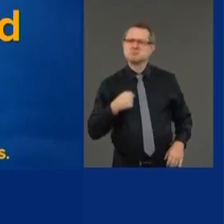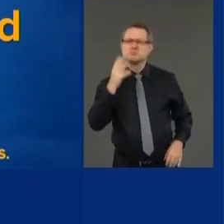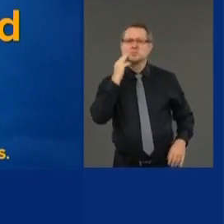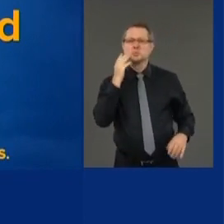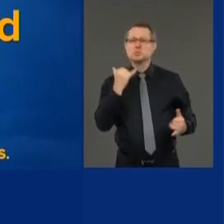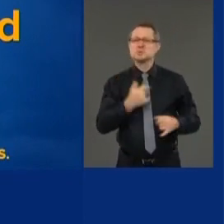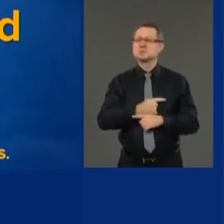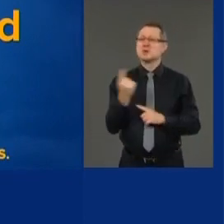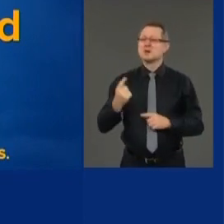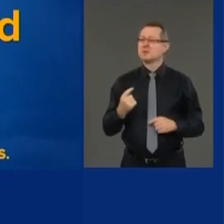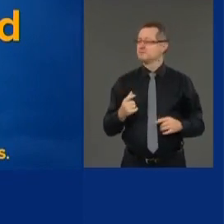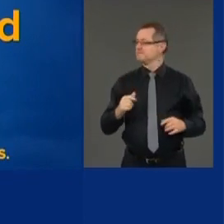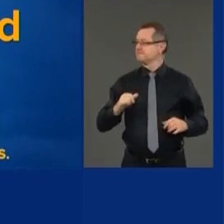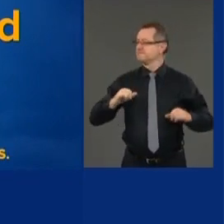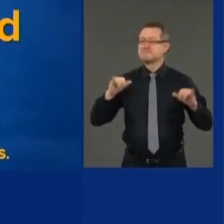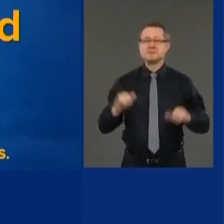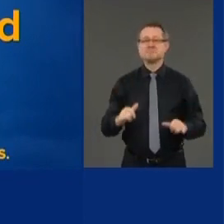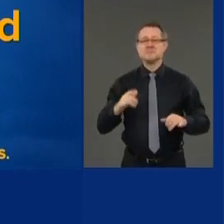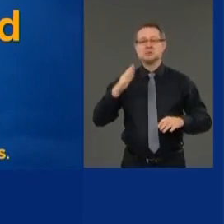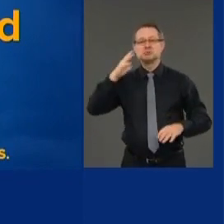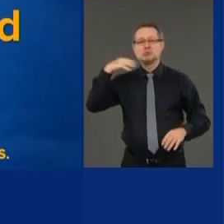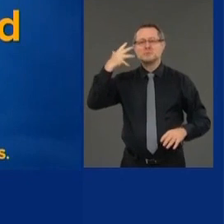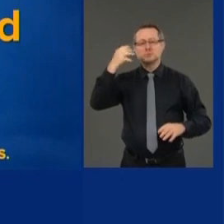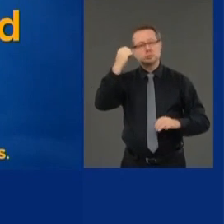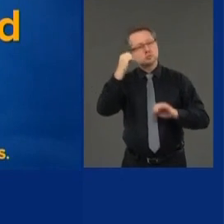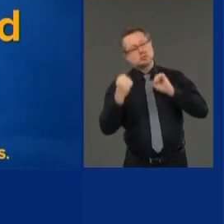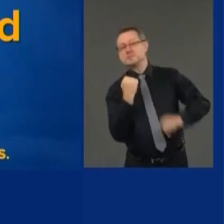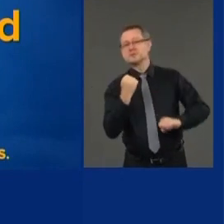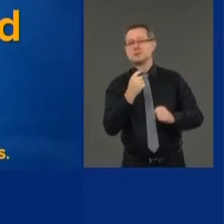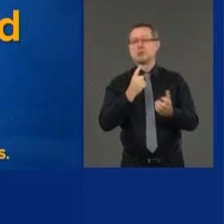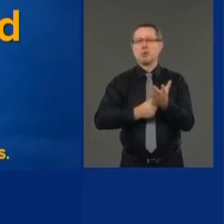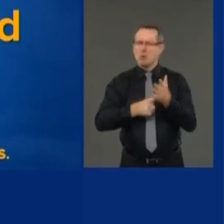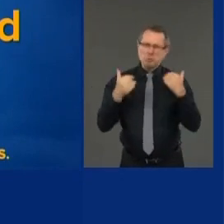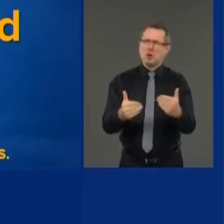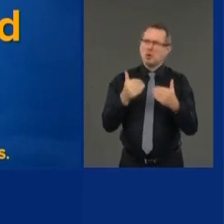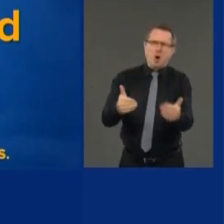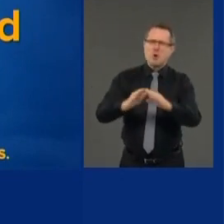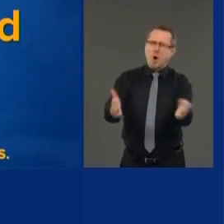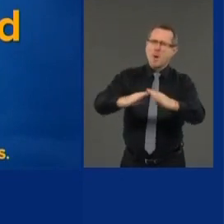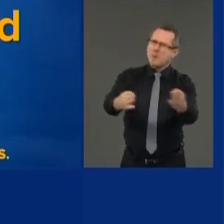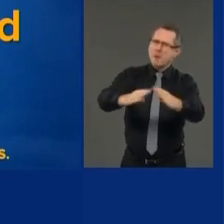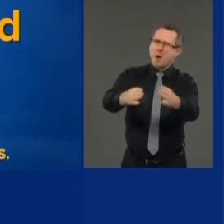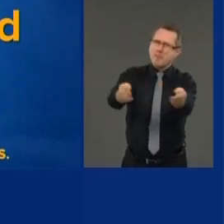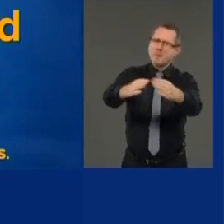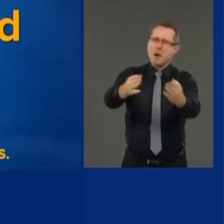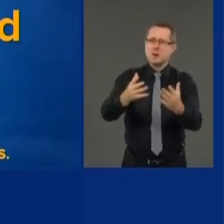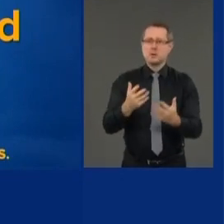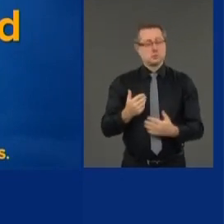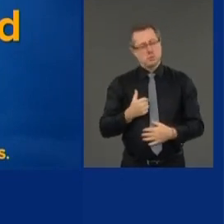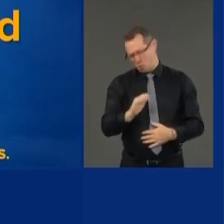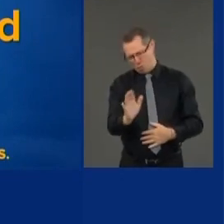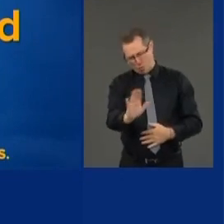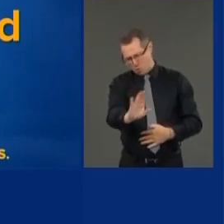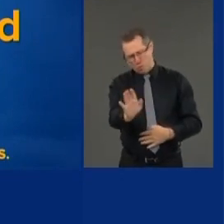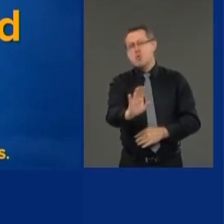LET'S LEARN THE FACTS OF THE PAST SIX MONTHS. WE'RE STILL HAVING THIS INANE POLITICAL DISCUSSION. WELL, YOU SHOULD REOPEN, REOPEN